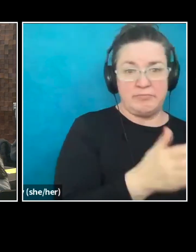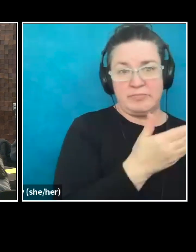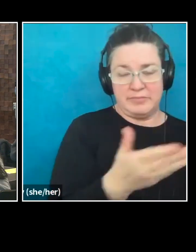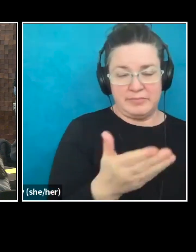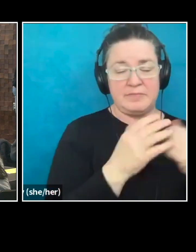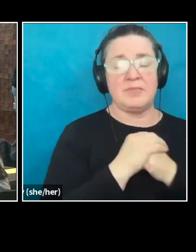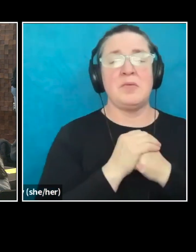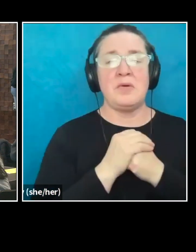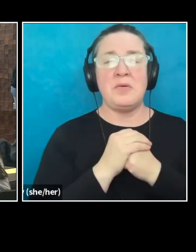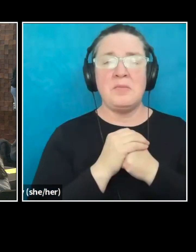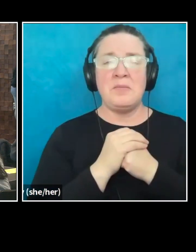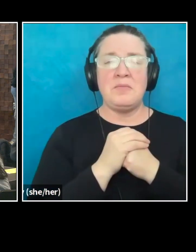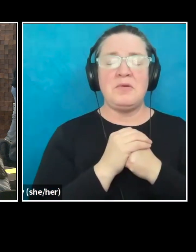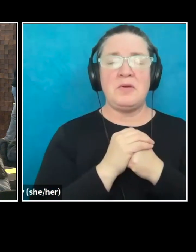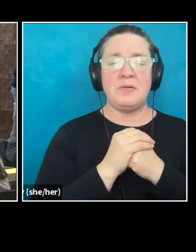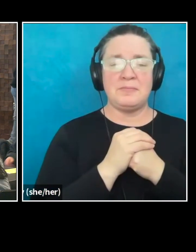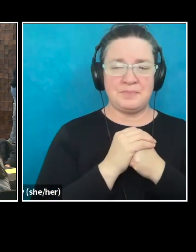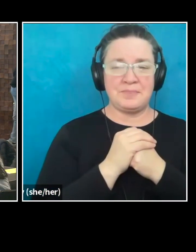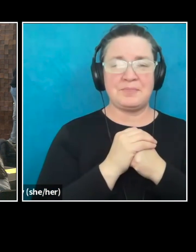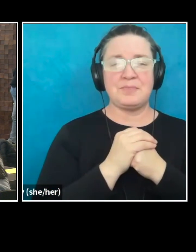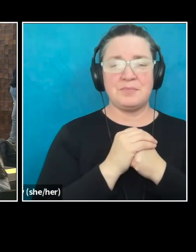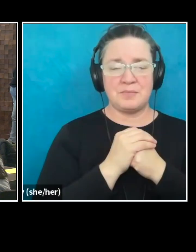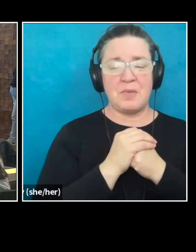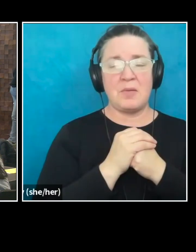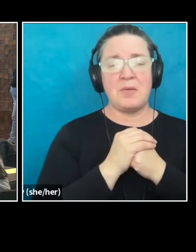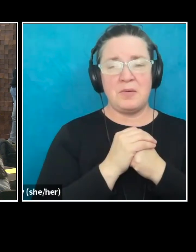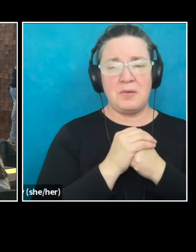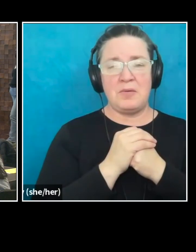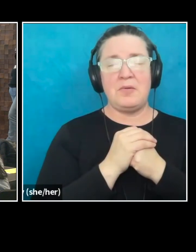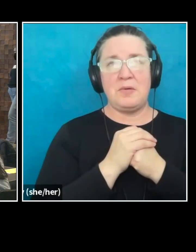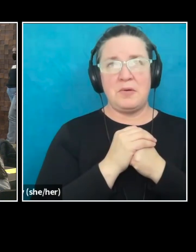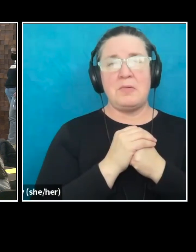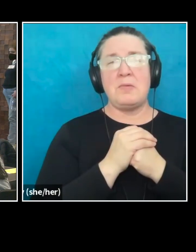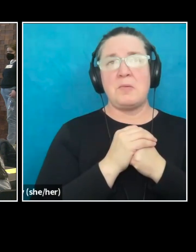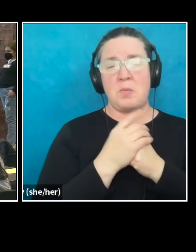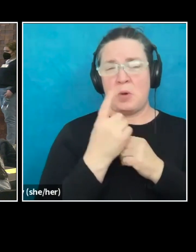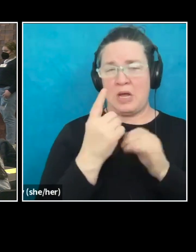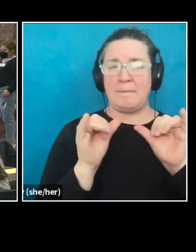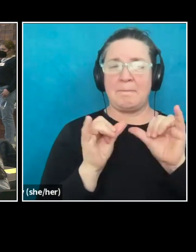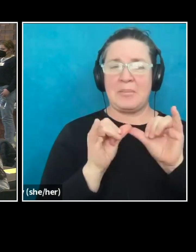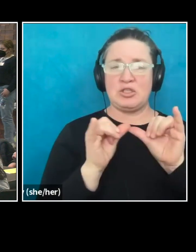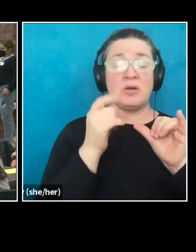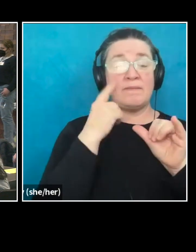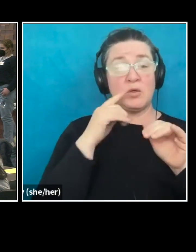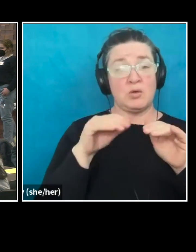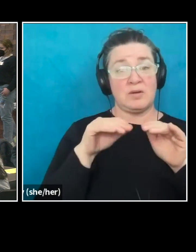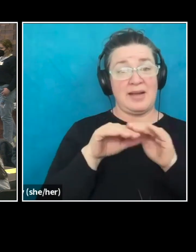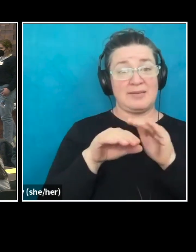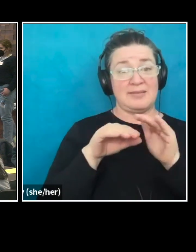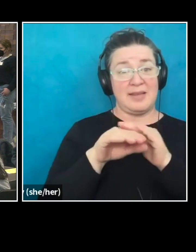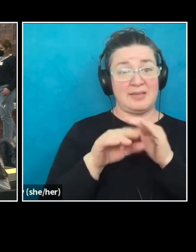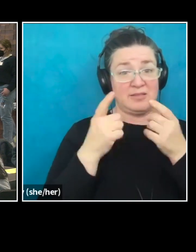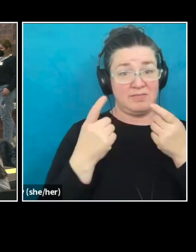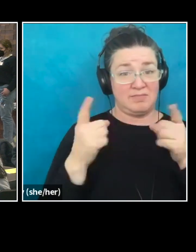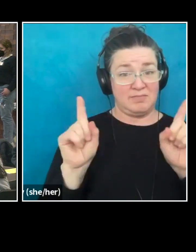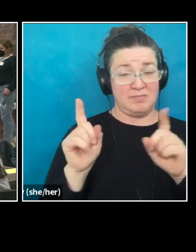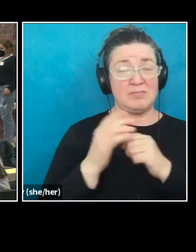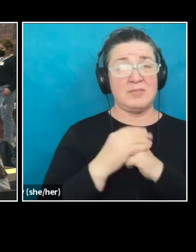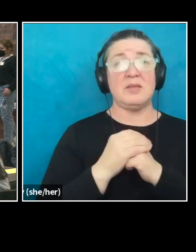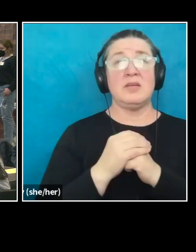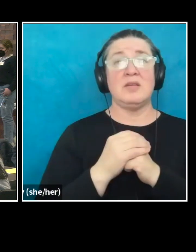behind this approach of measuring access is that we can start to not just draw more route lines on